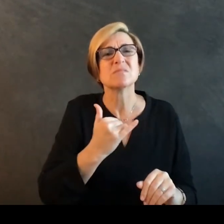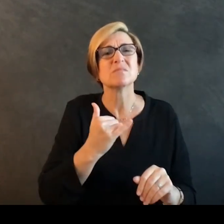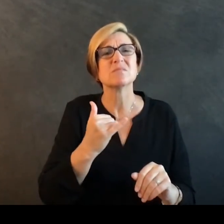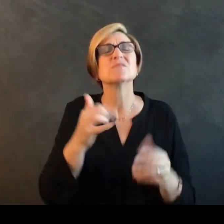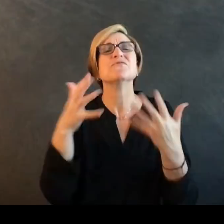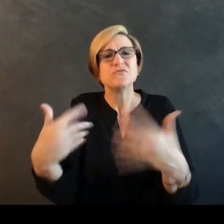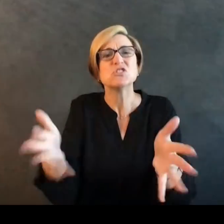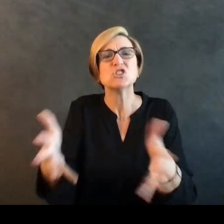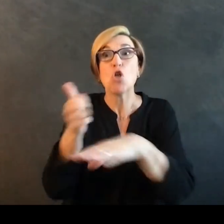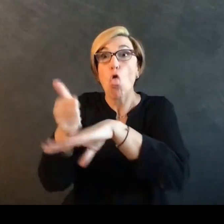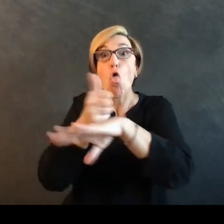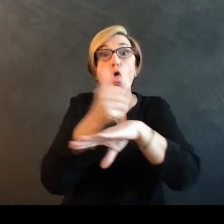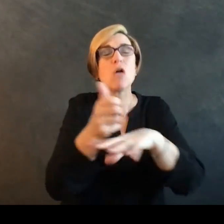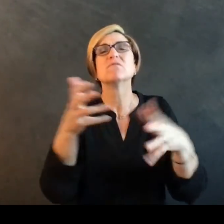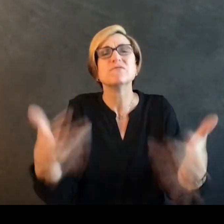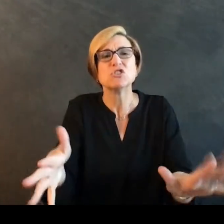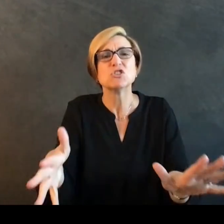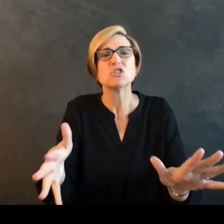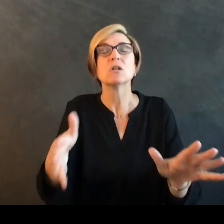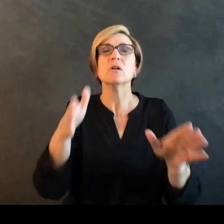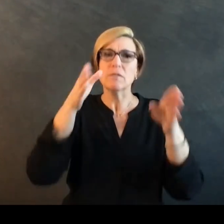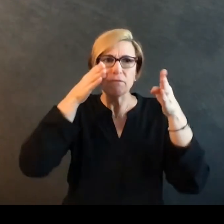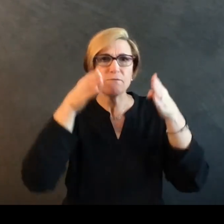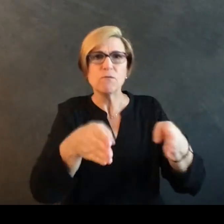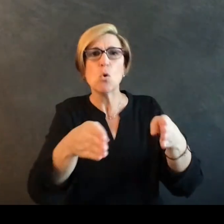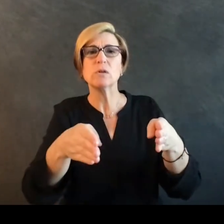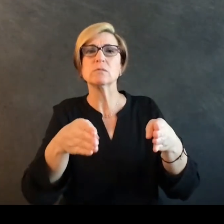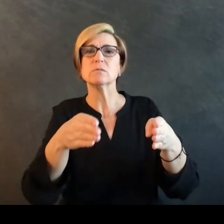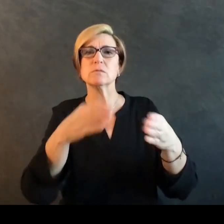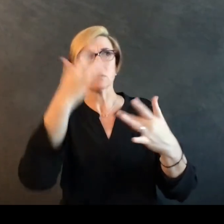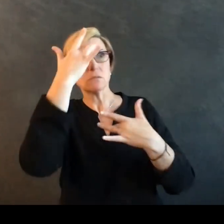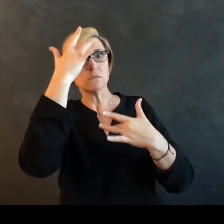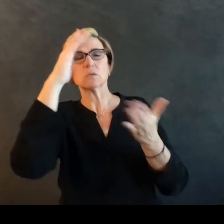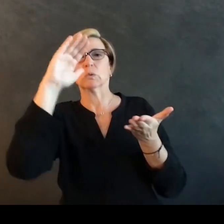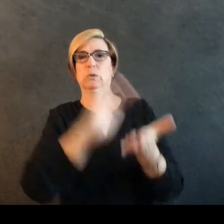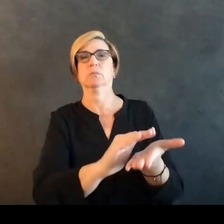defeated conducting these partisan investigations in the middle of a